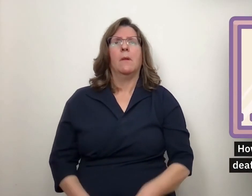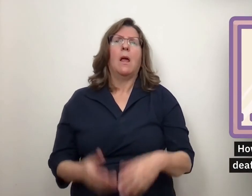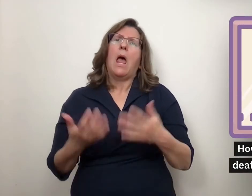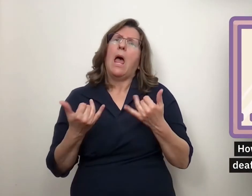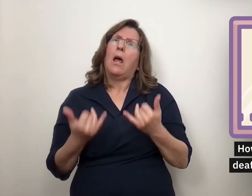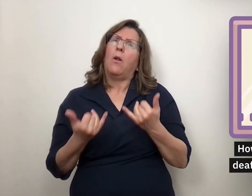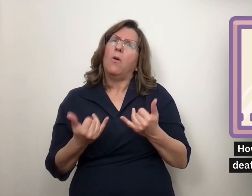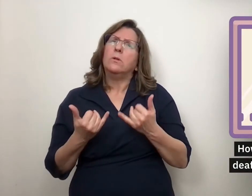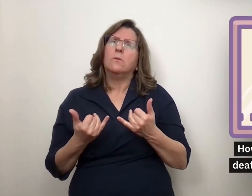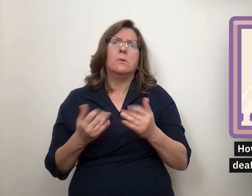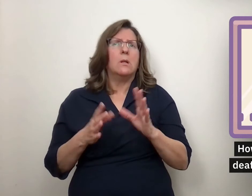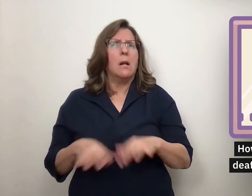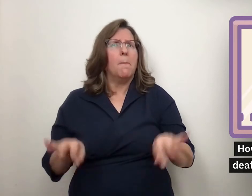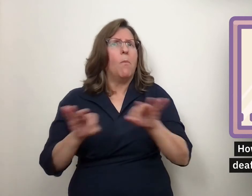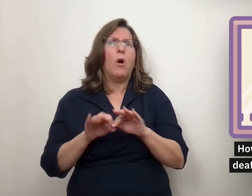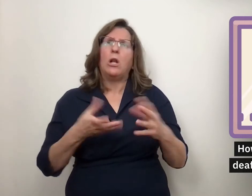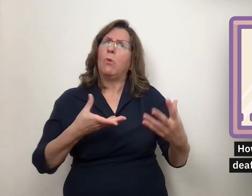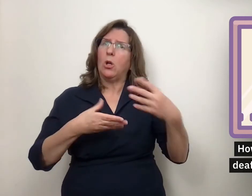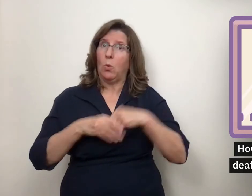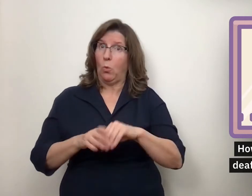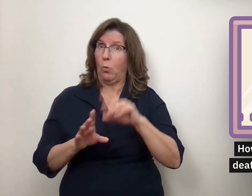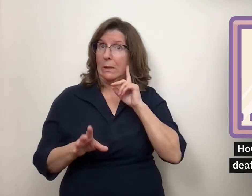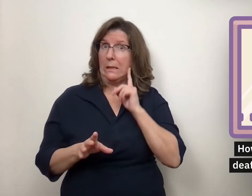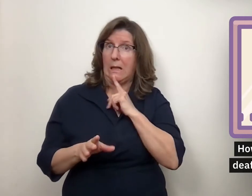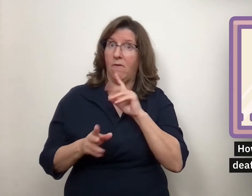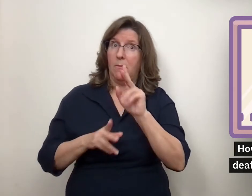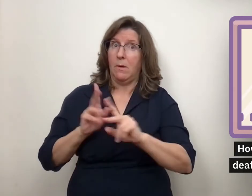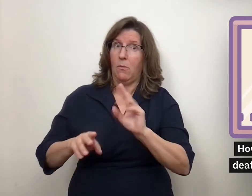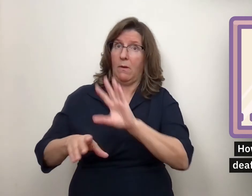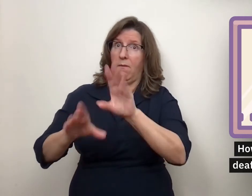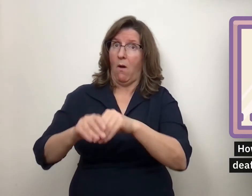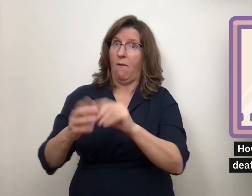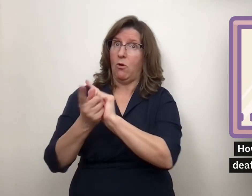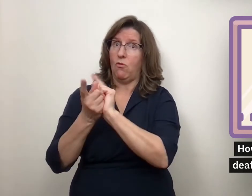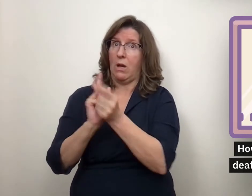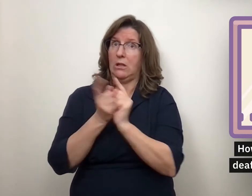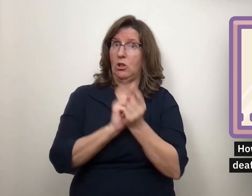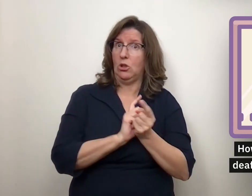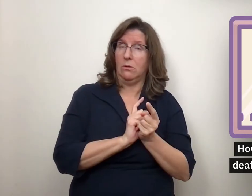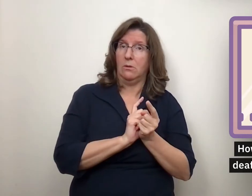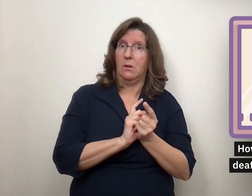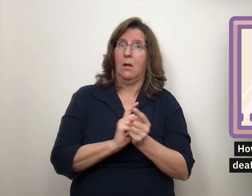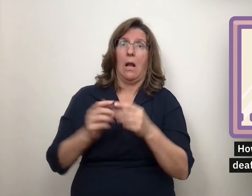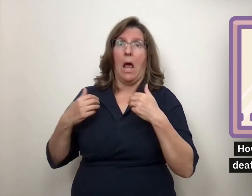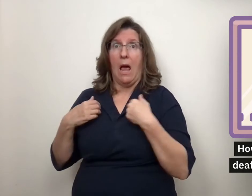In this regard, it is important that deaf people are involved in the process.